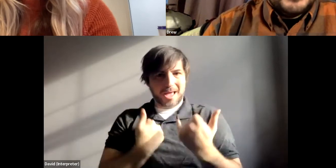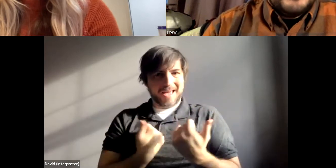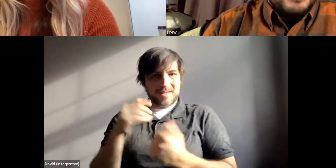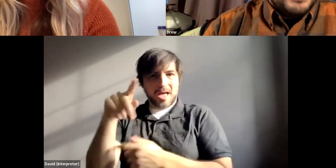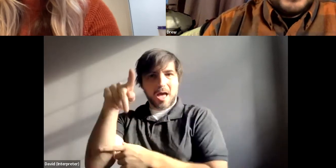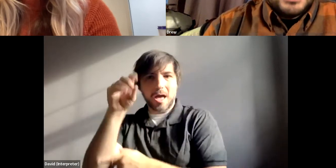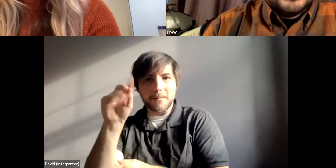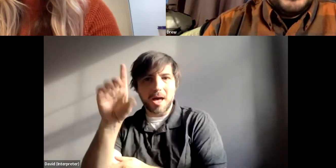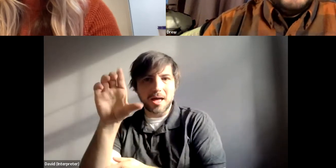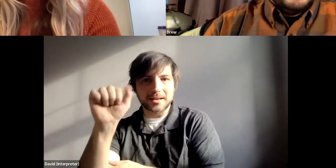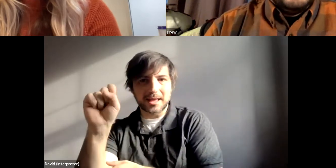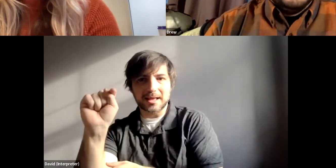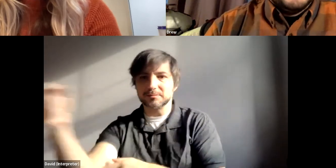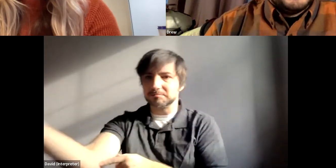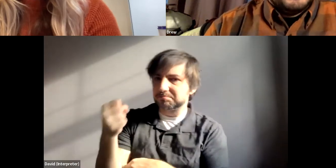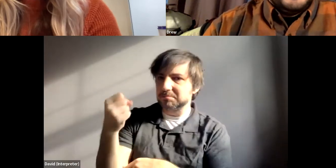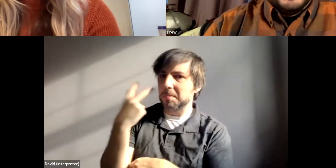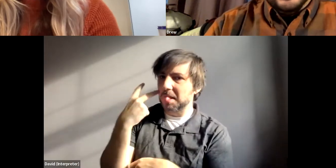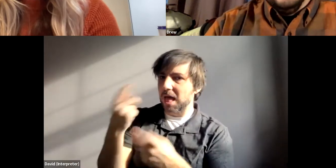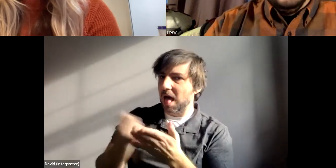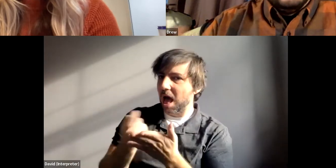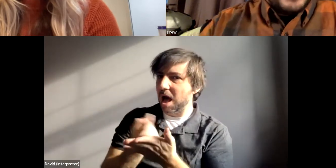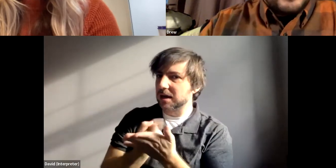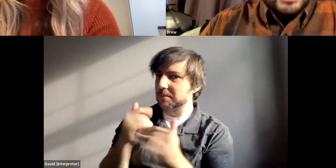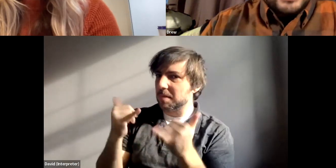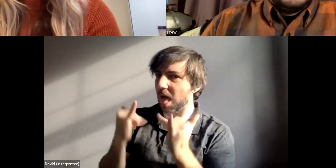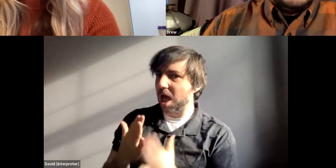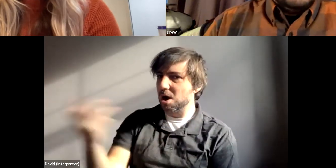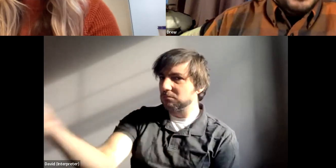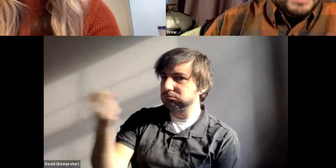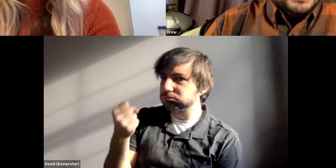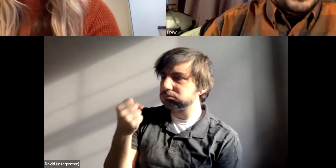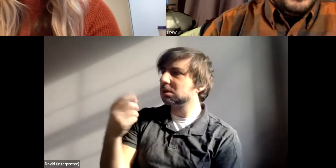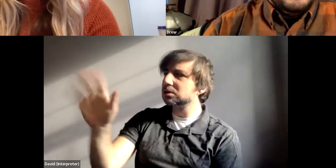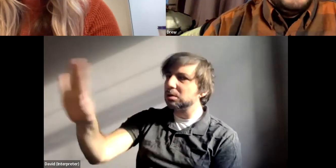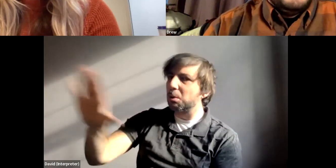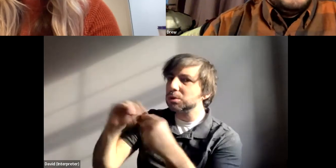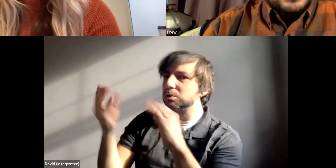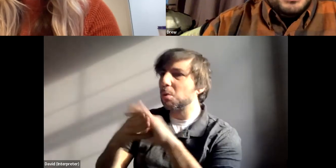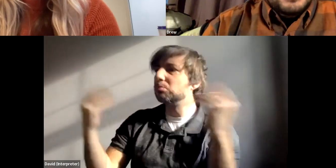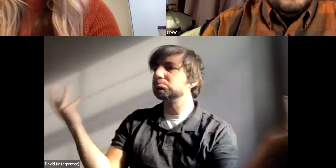players from around the country, talk about their story, how they got there, what it means to them,